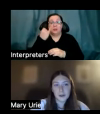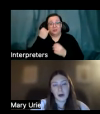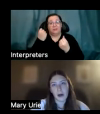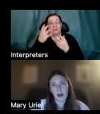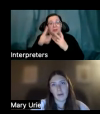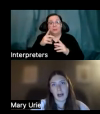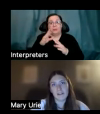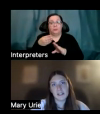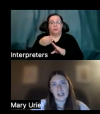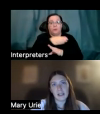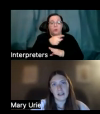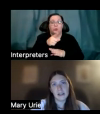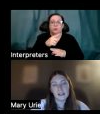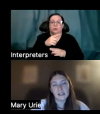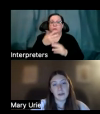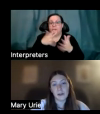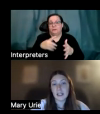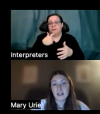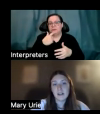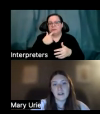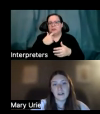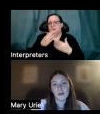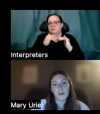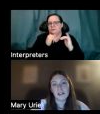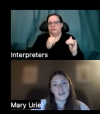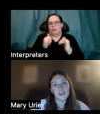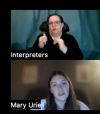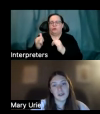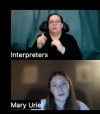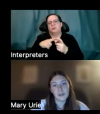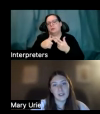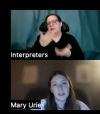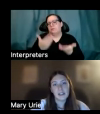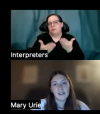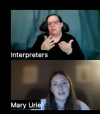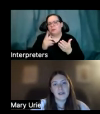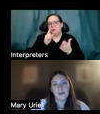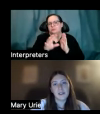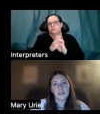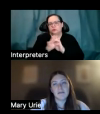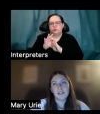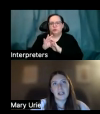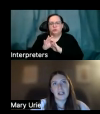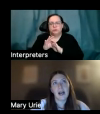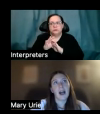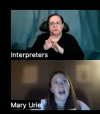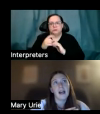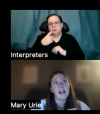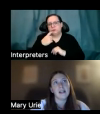you have said similar things, you might just choose to say I